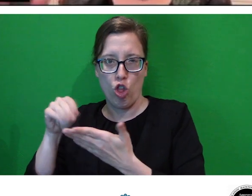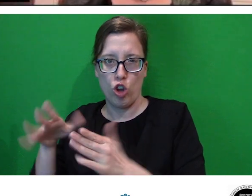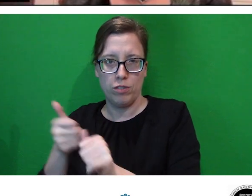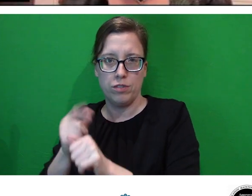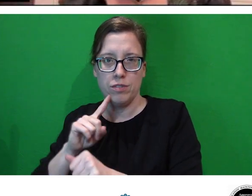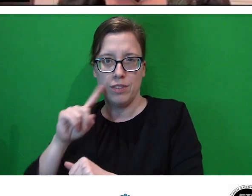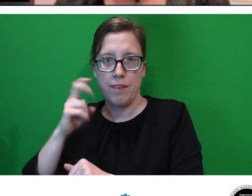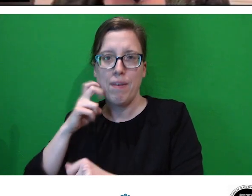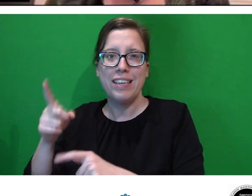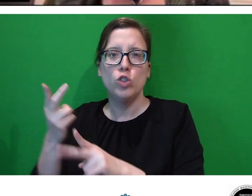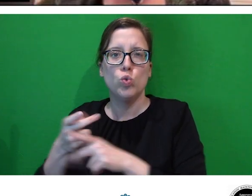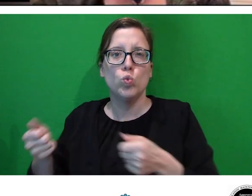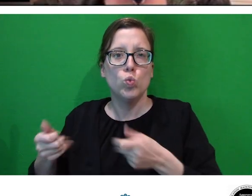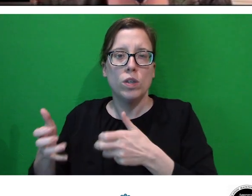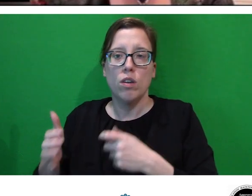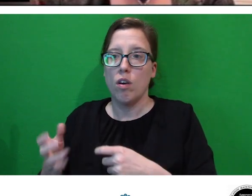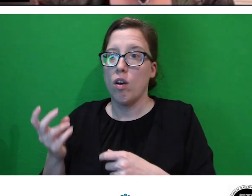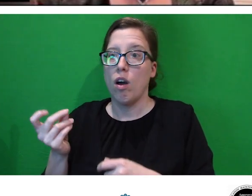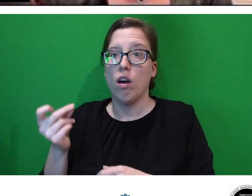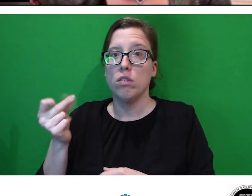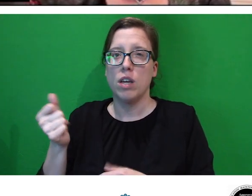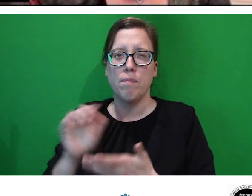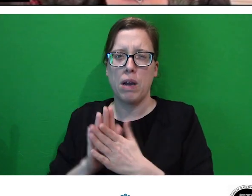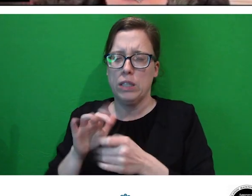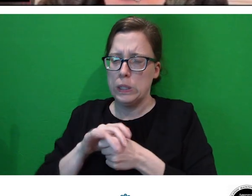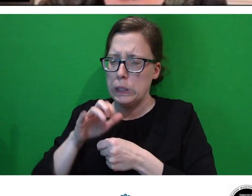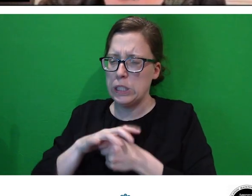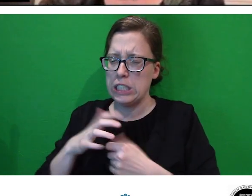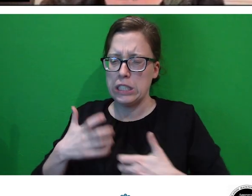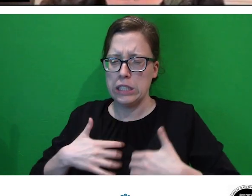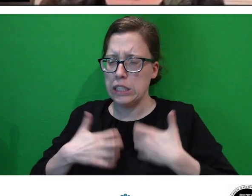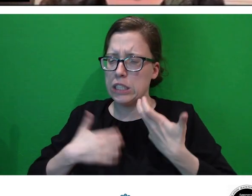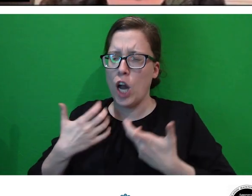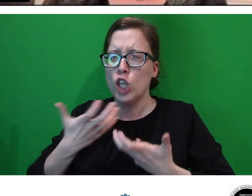were talking, I was making a home visit. And all of a sudden, Jack,